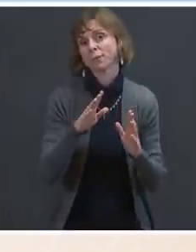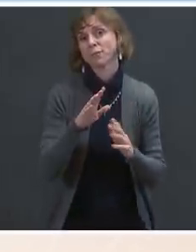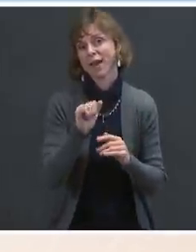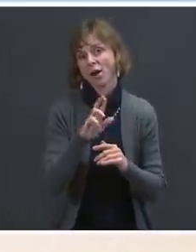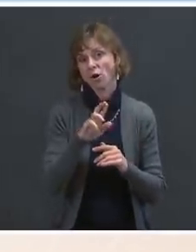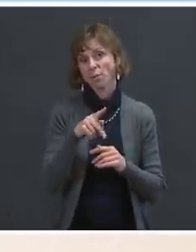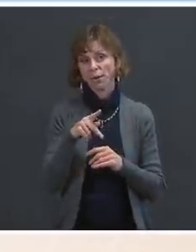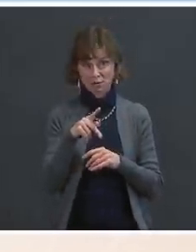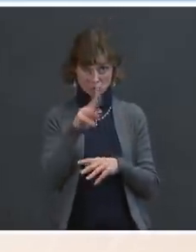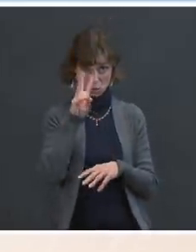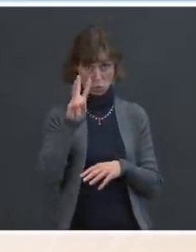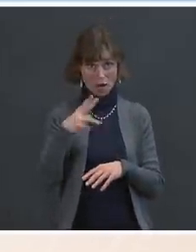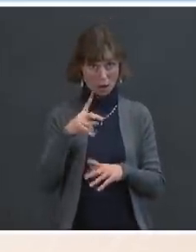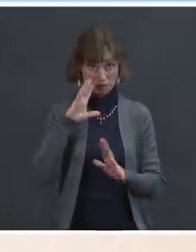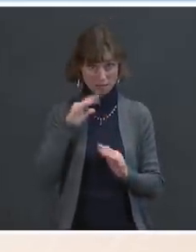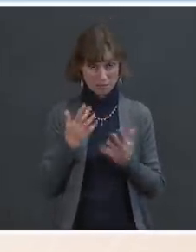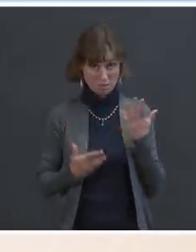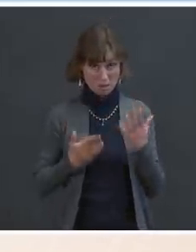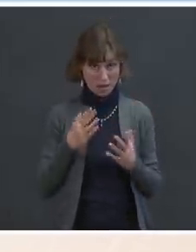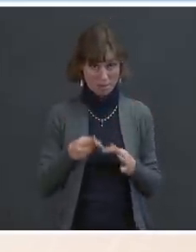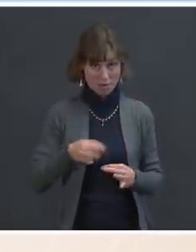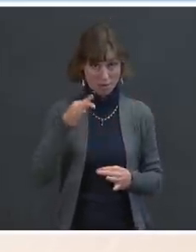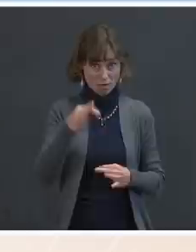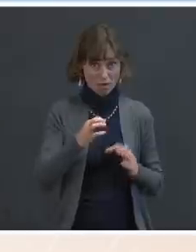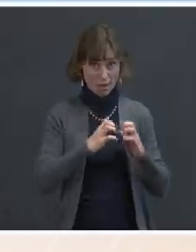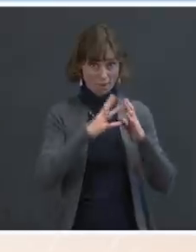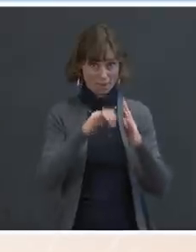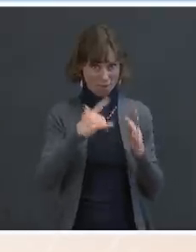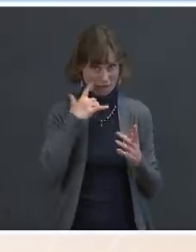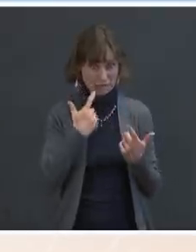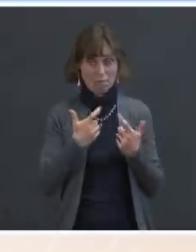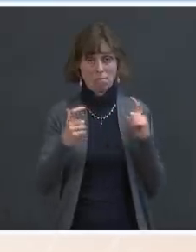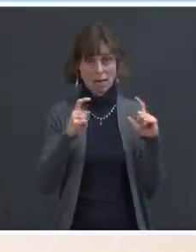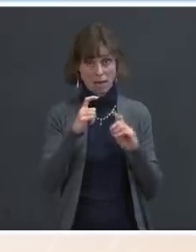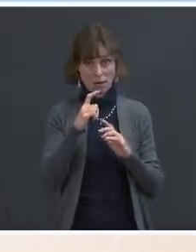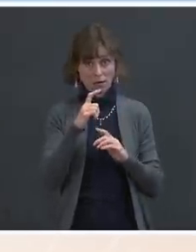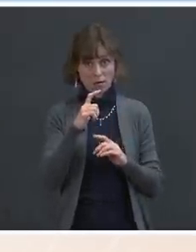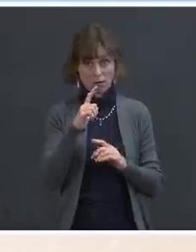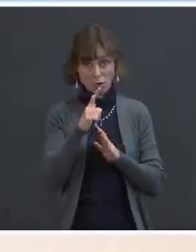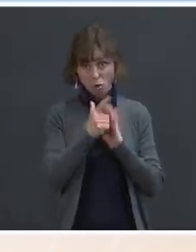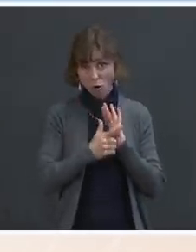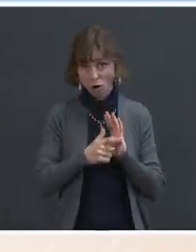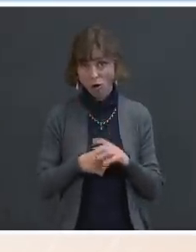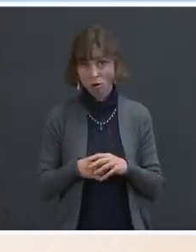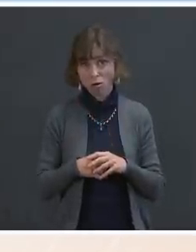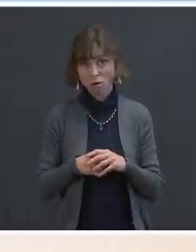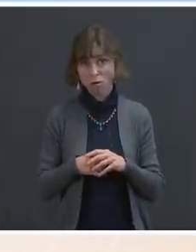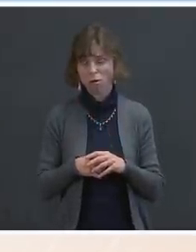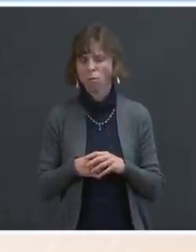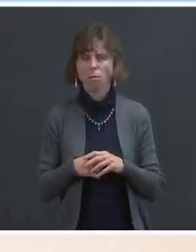that there could be delays in implementing that because it is such a big bill? Ms. Psaki: No, I wouldn't -- I wouldn't imply --